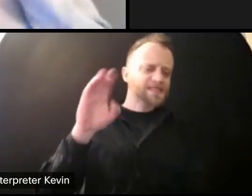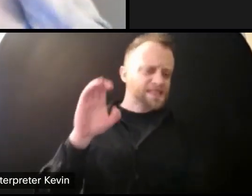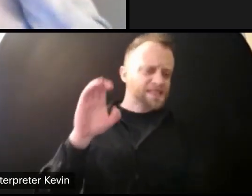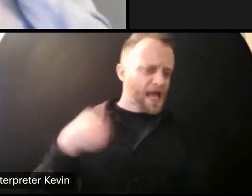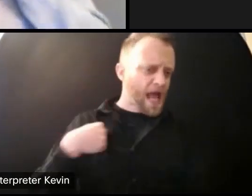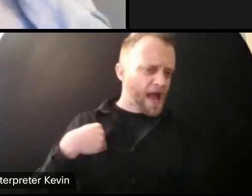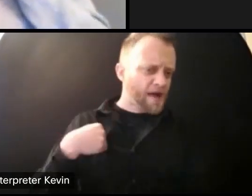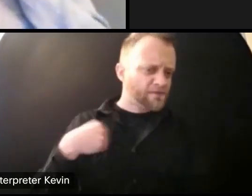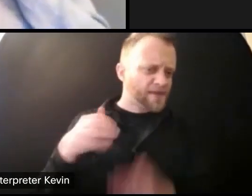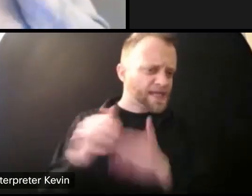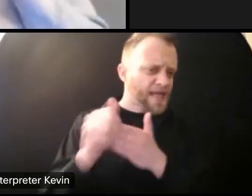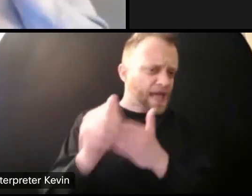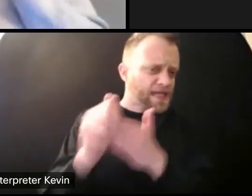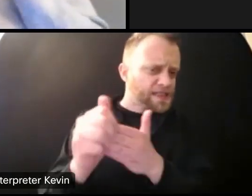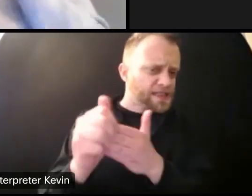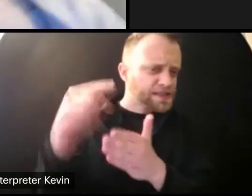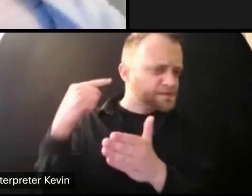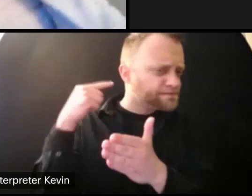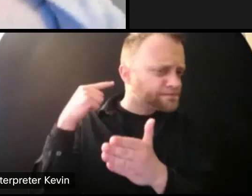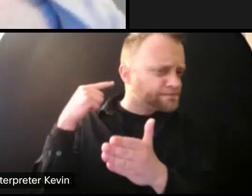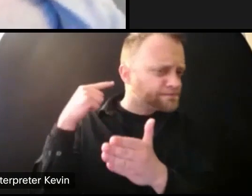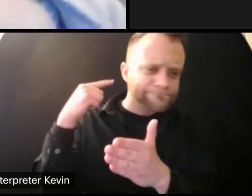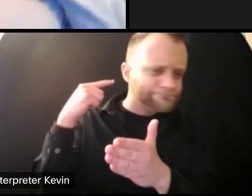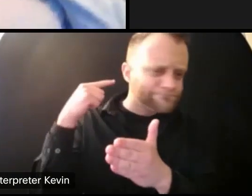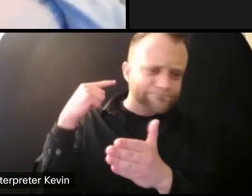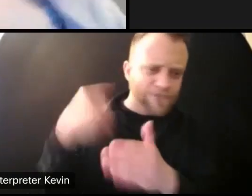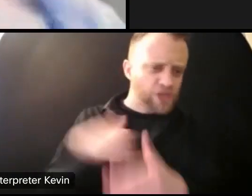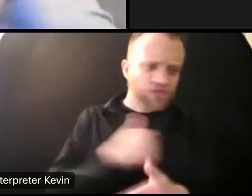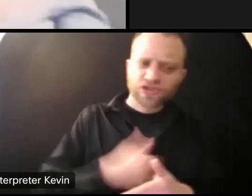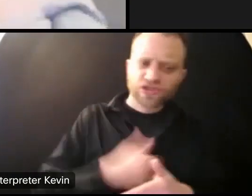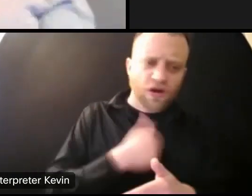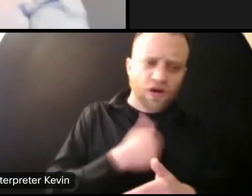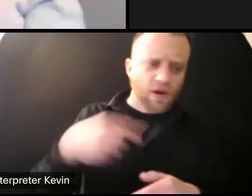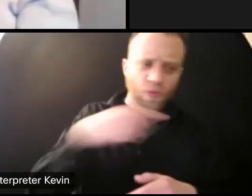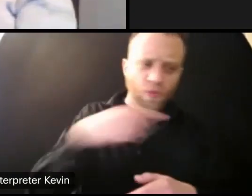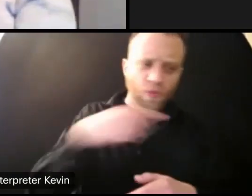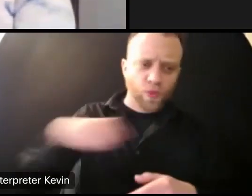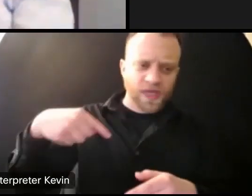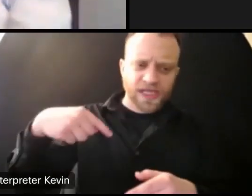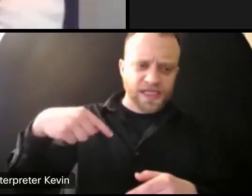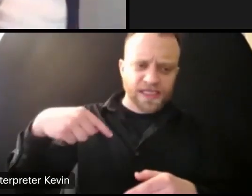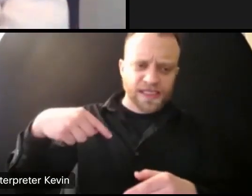(Boese) I'm sorry ... (Fast) Yeah. go ahead. Can you repeat that a little